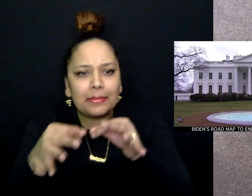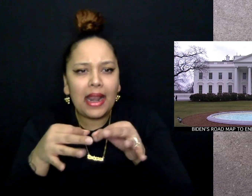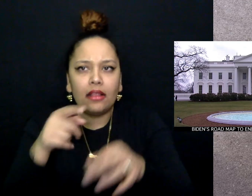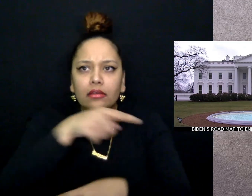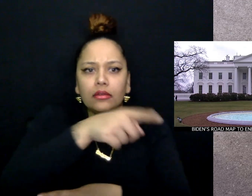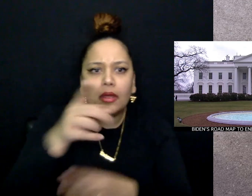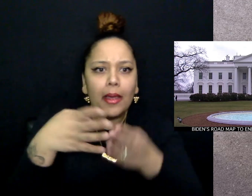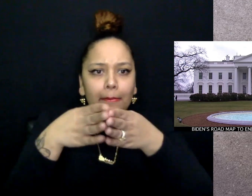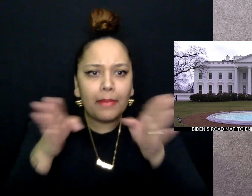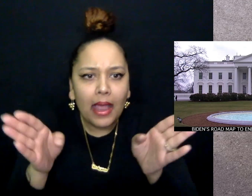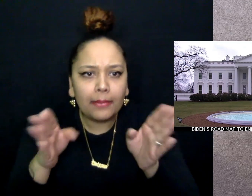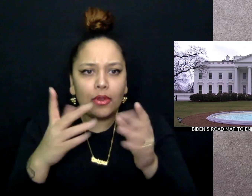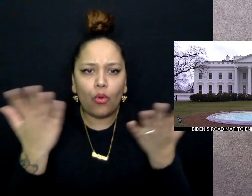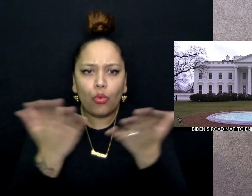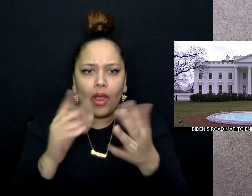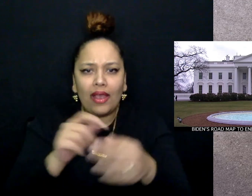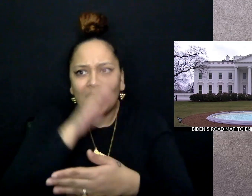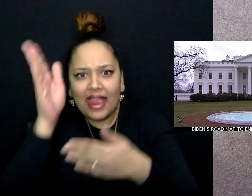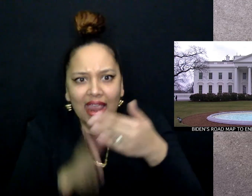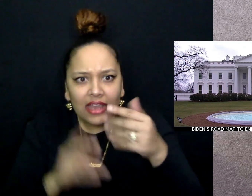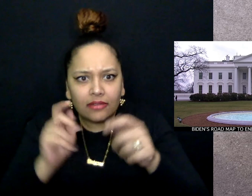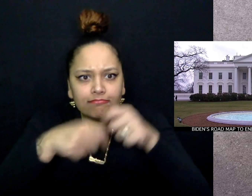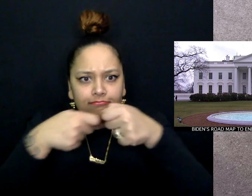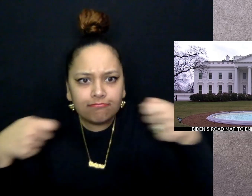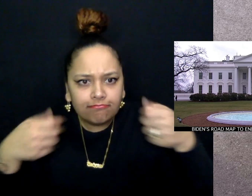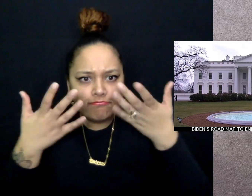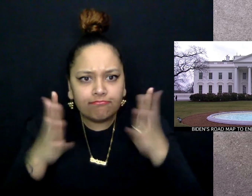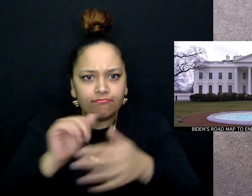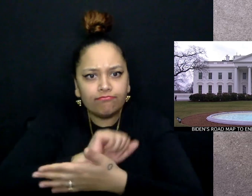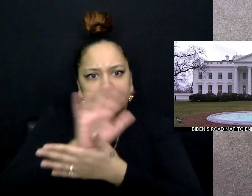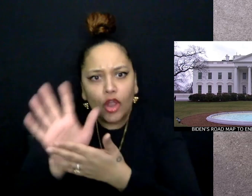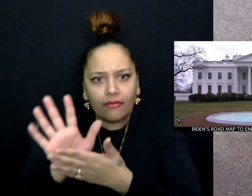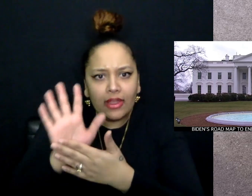He made his first trip to the southern border as president Sunday.